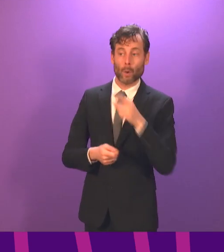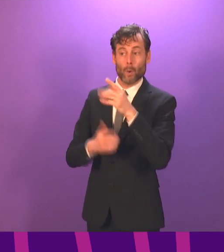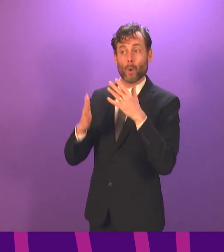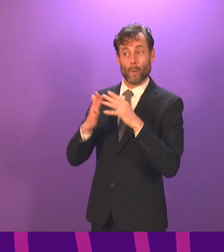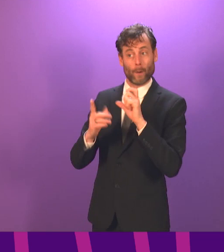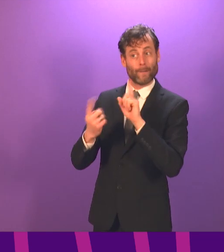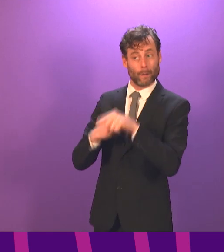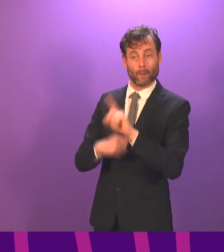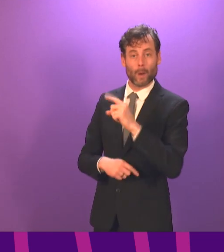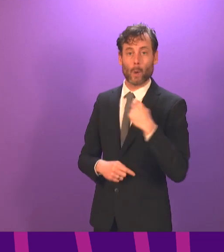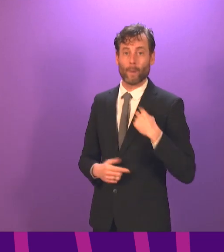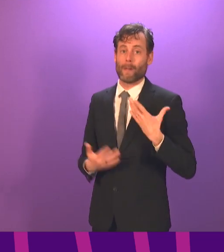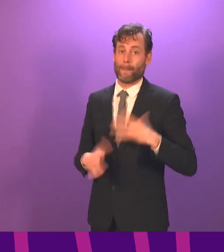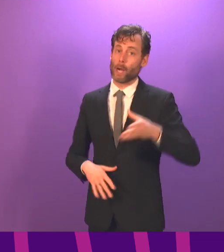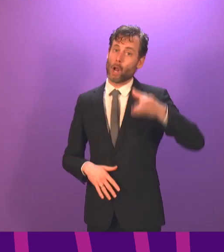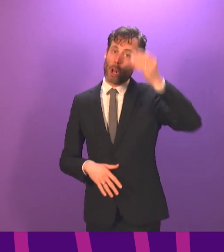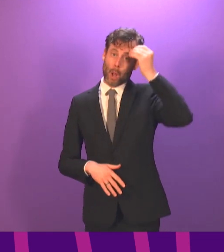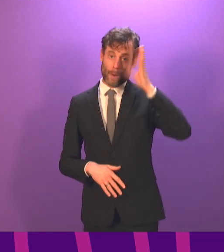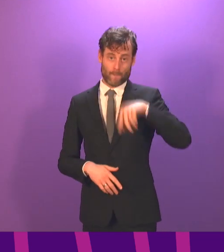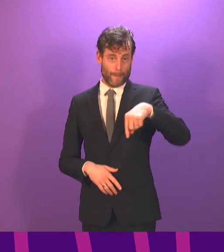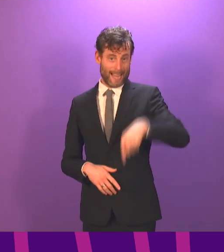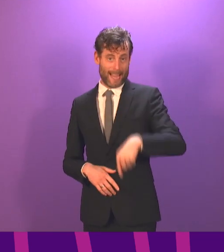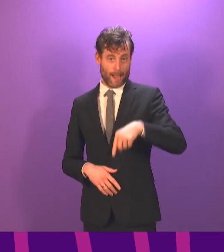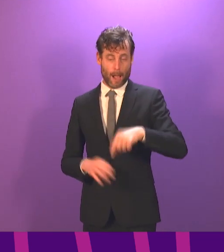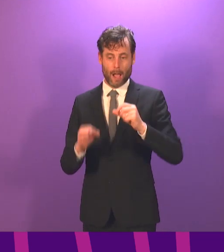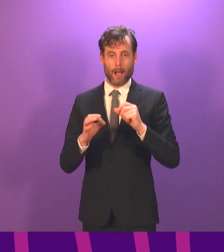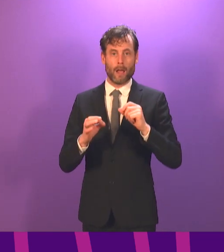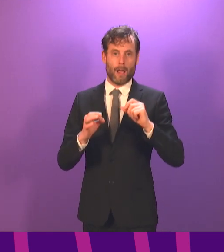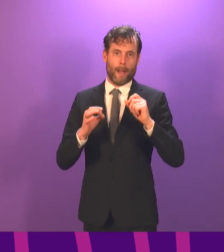been the lessons that we have learned from our domestic by-elections that have taken place.